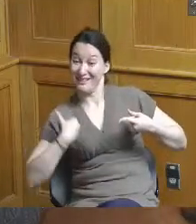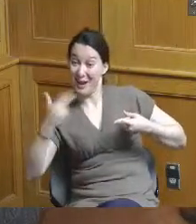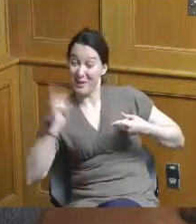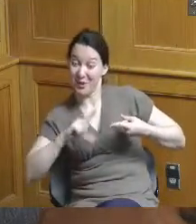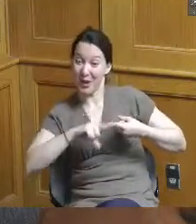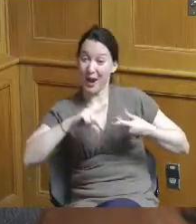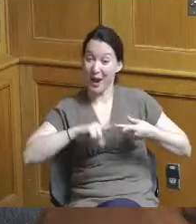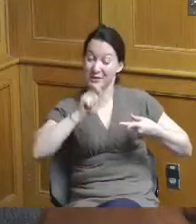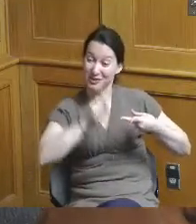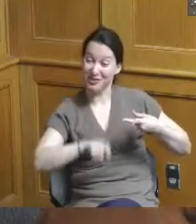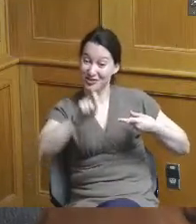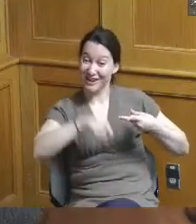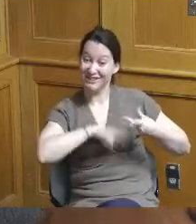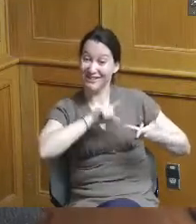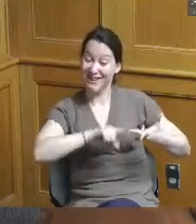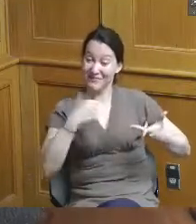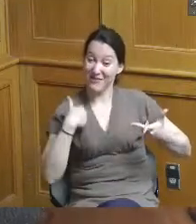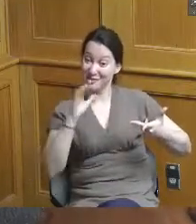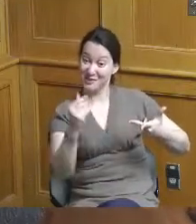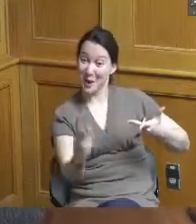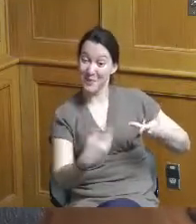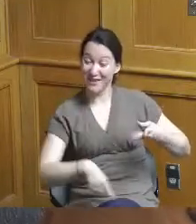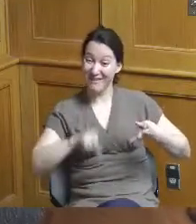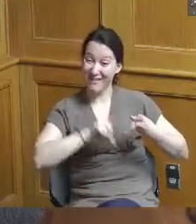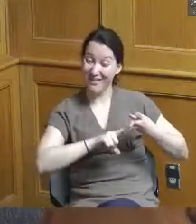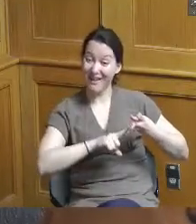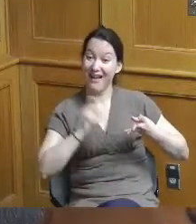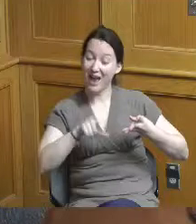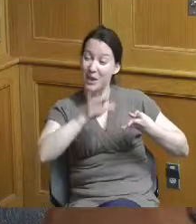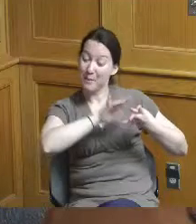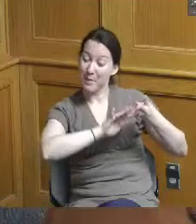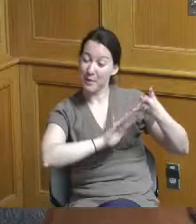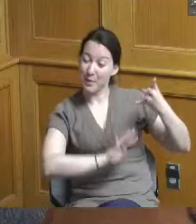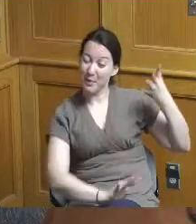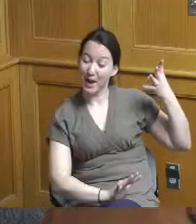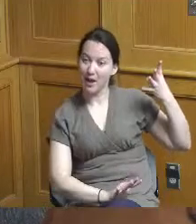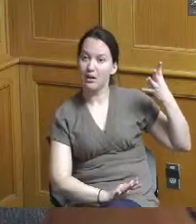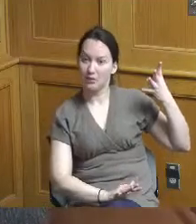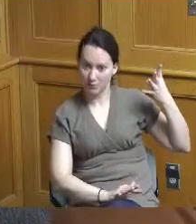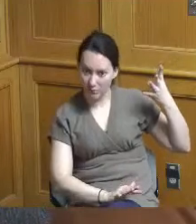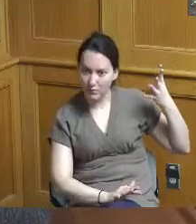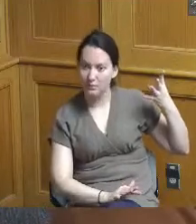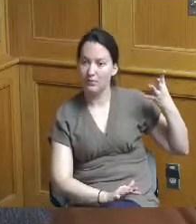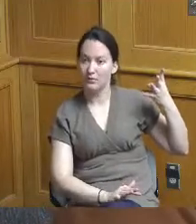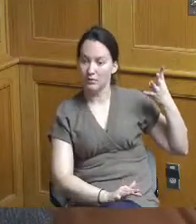and this is how many got jobs and this is how many we done did X Y and Z West and I could go